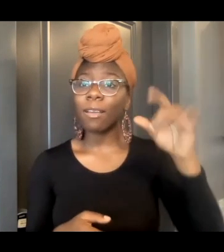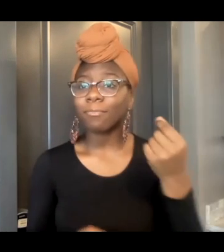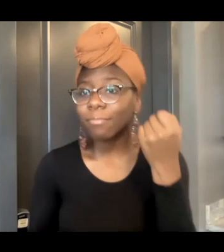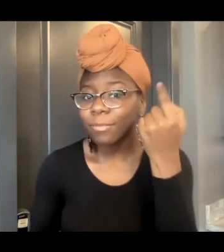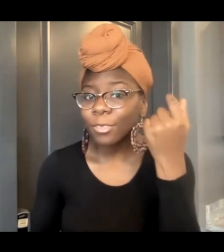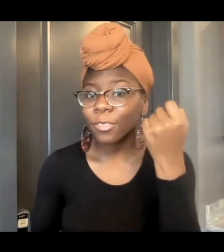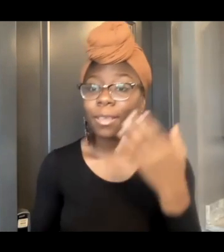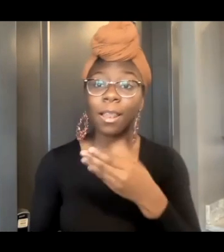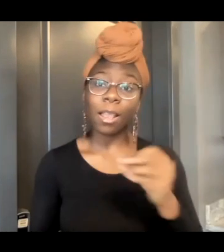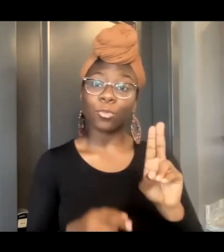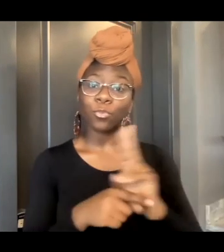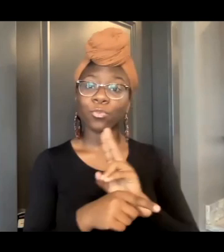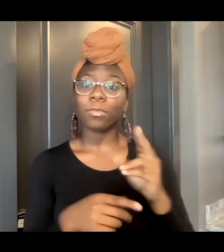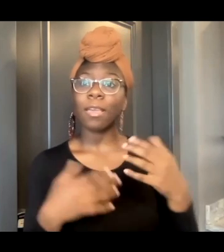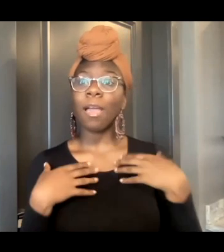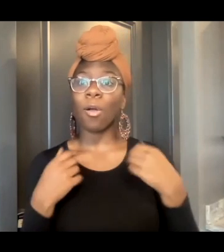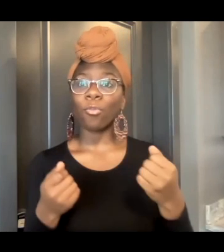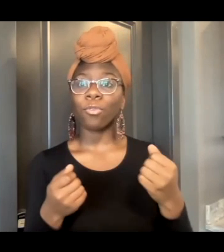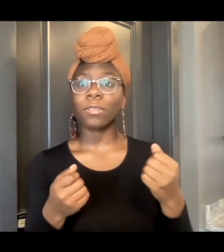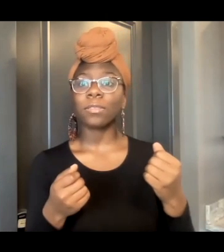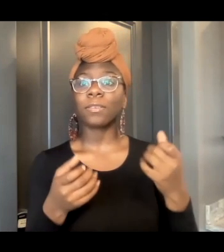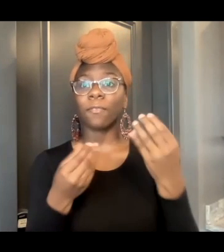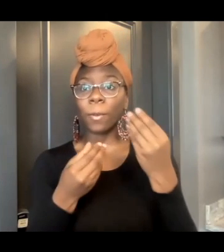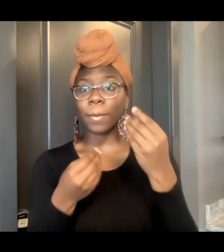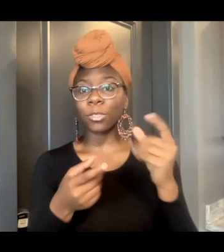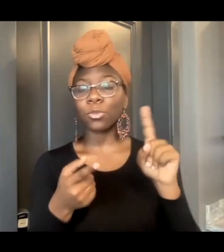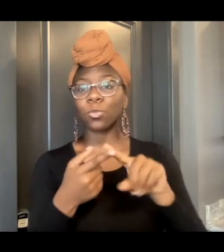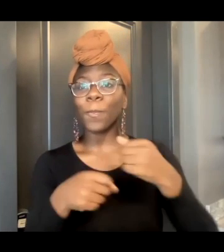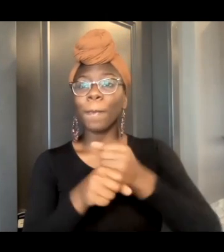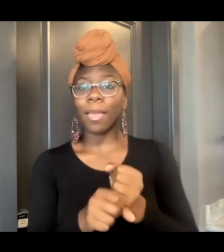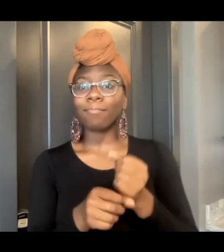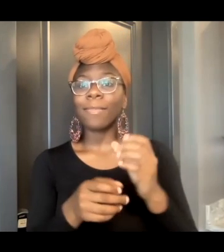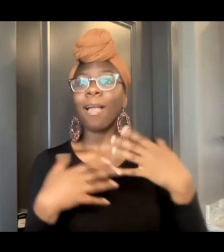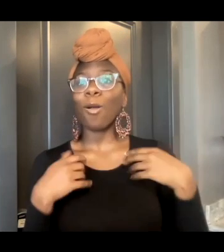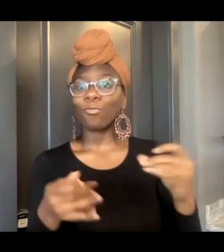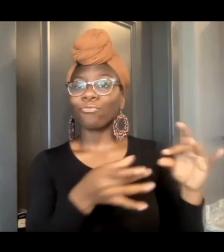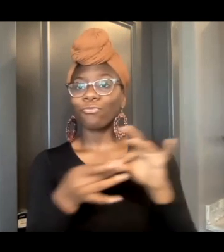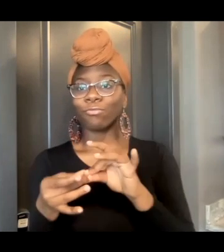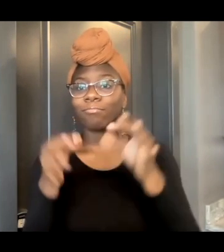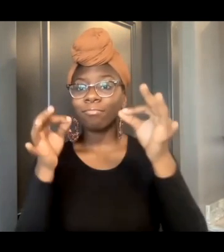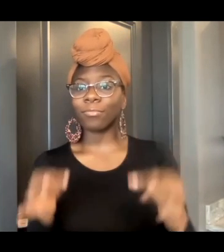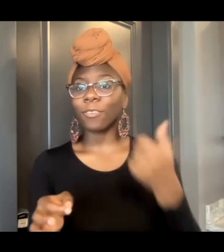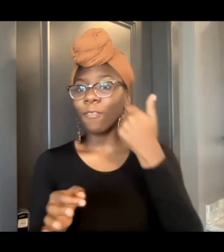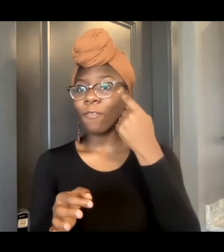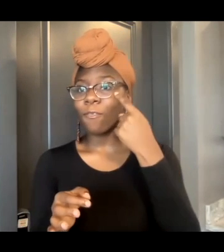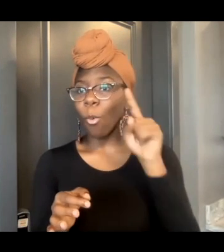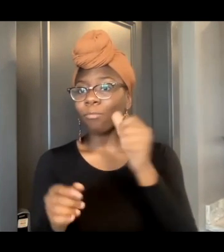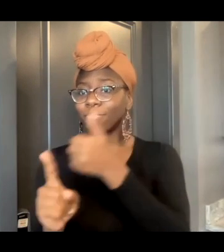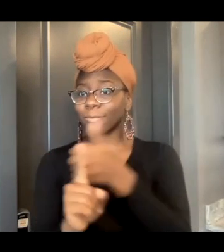understand, and use health information to make health-related decisions for themselves and